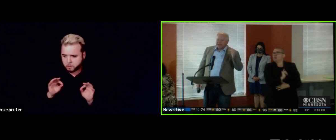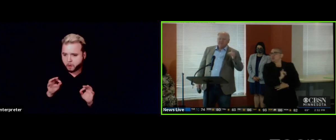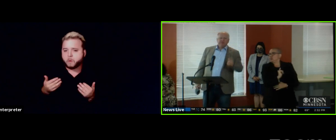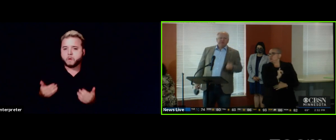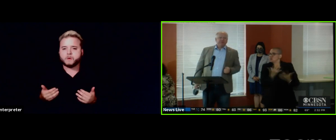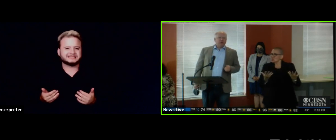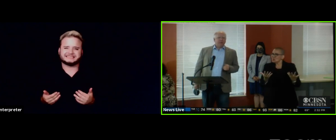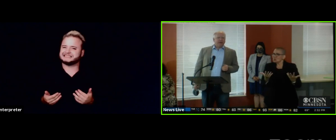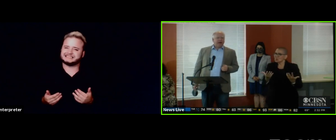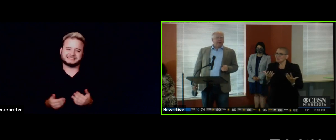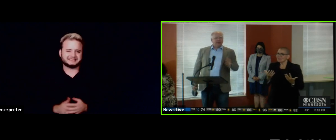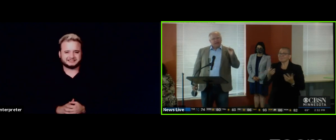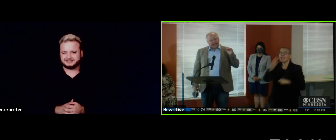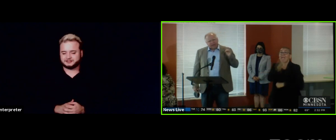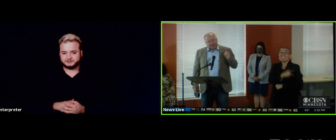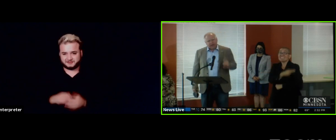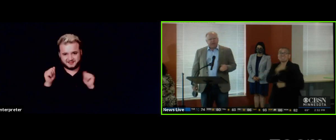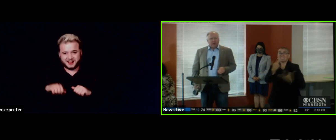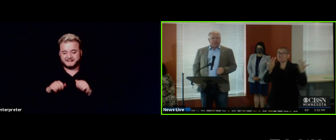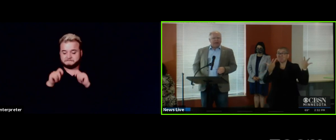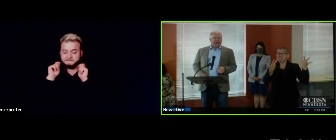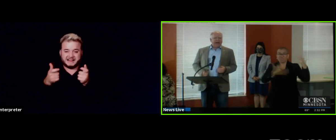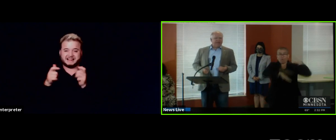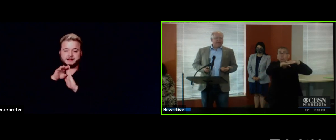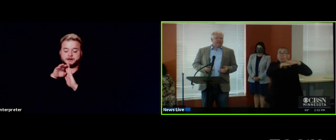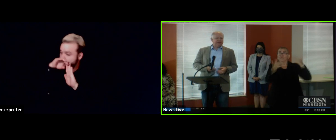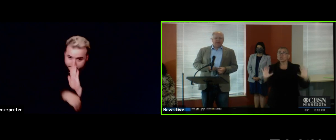of businesses open and commerce to having nothing open and I have made this commitment